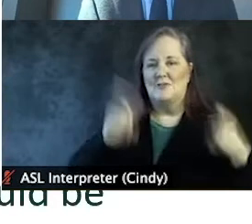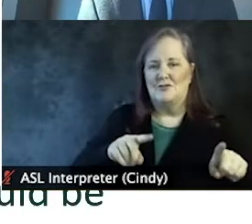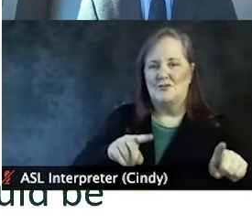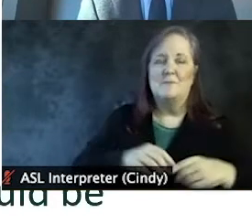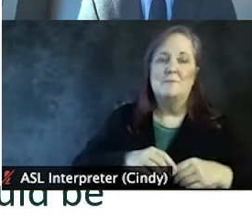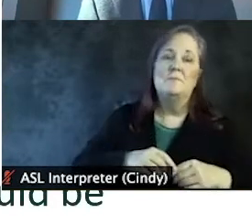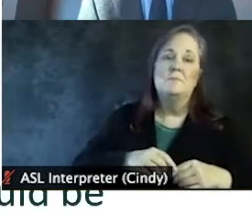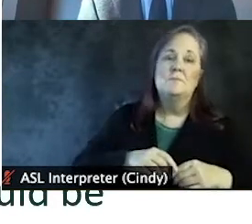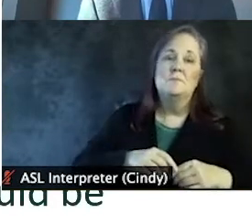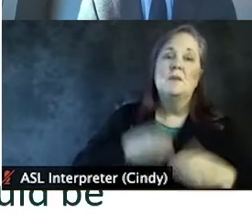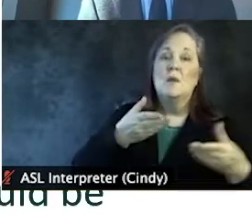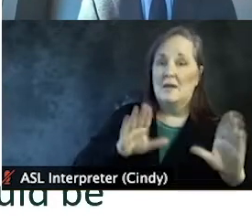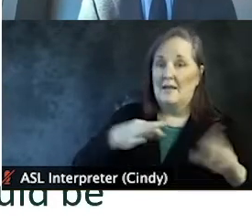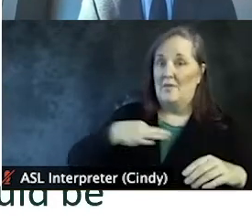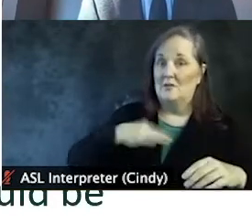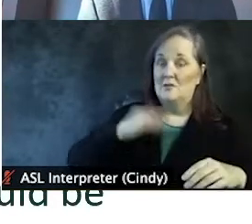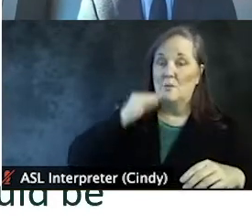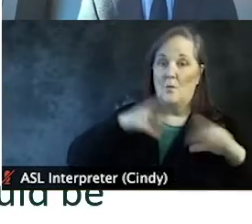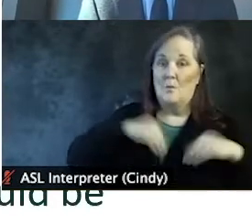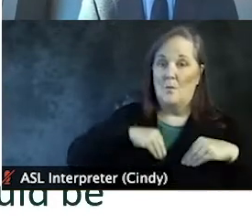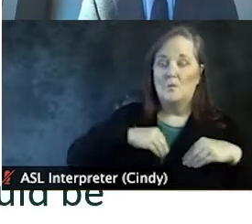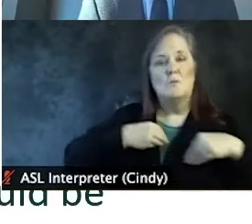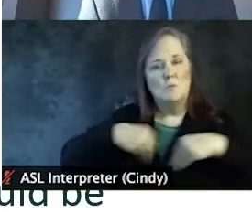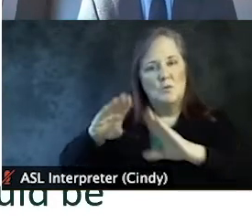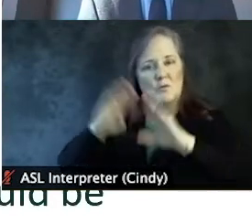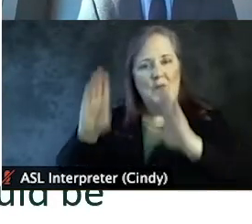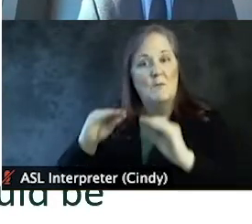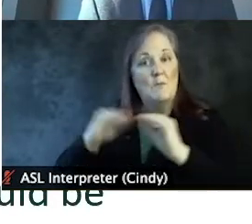But overall, we think property taxes would increase.